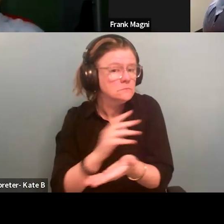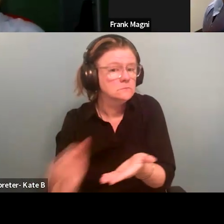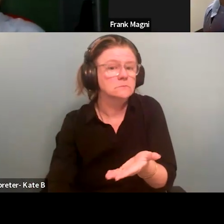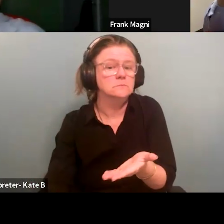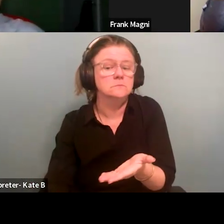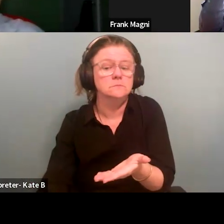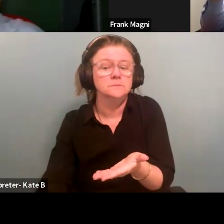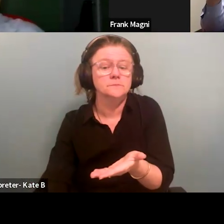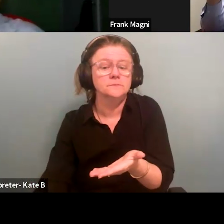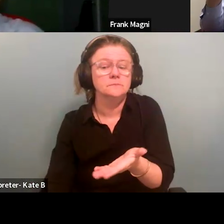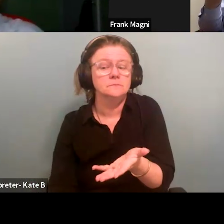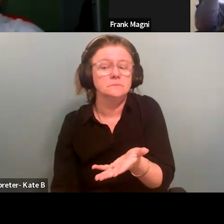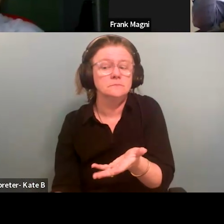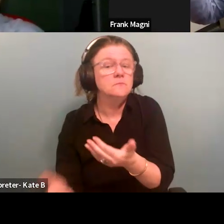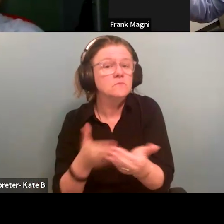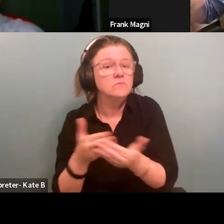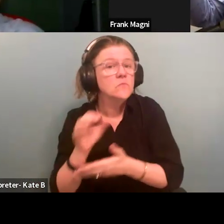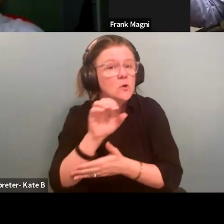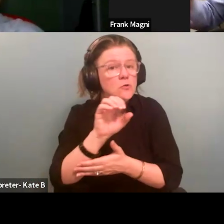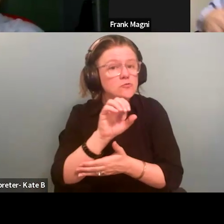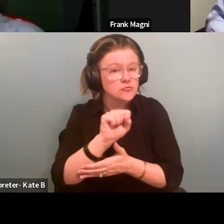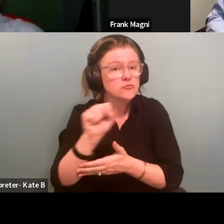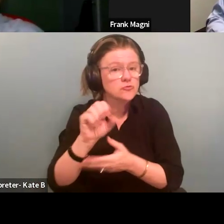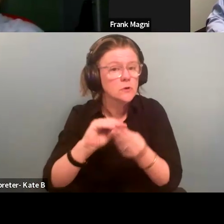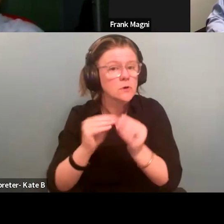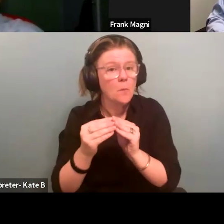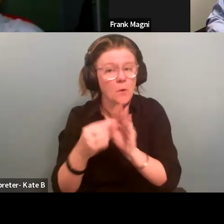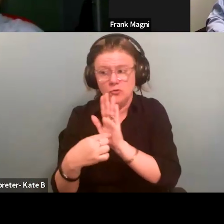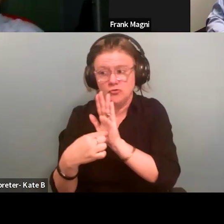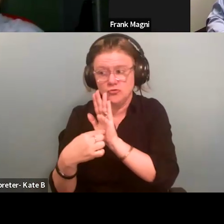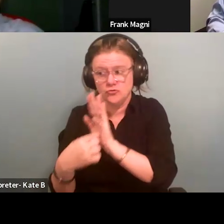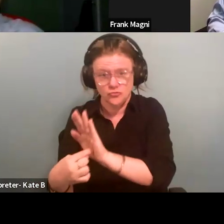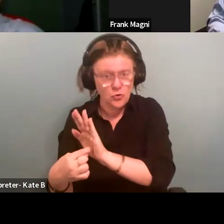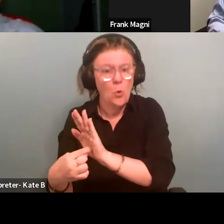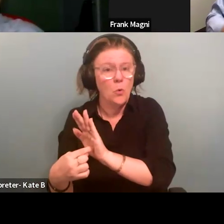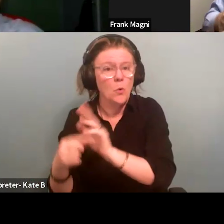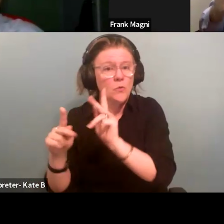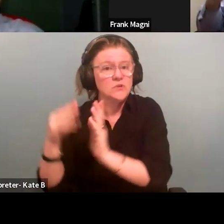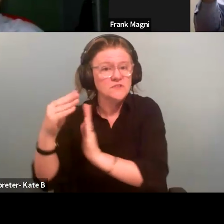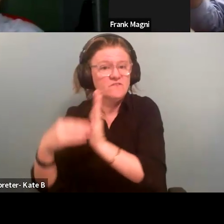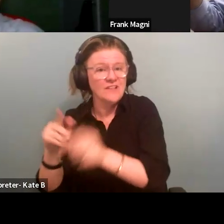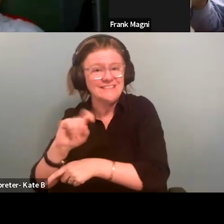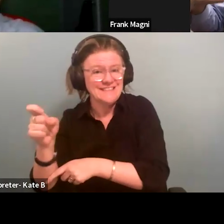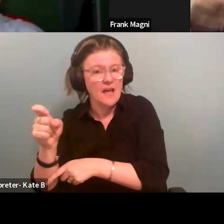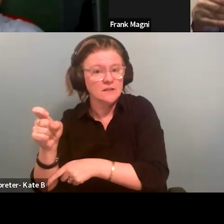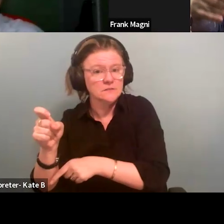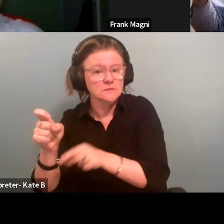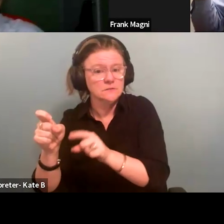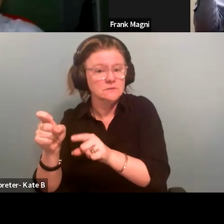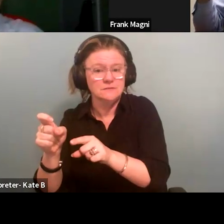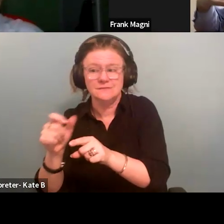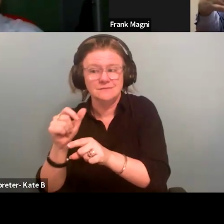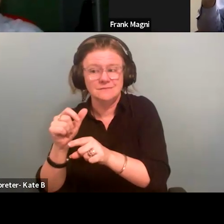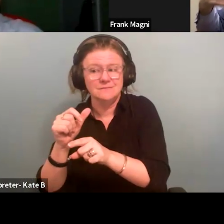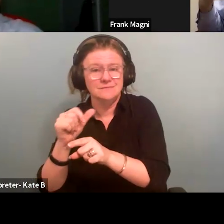But even though your Social Security number will be shared with the tax preparer, that's not a requirement. That's an internal requirement of that agency